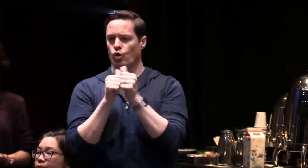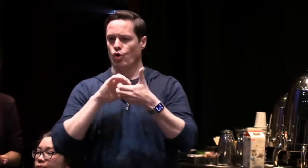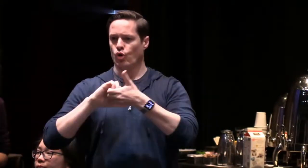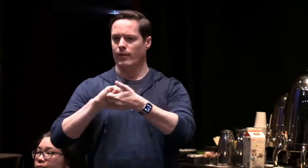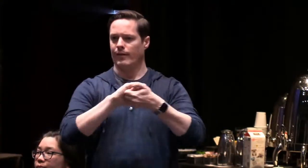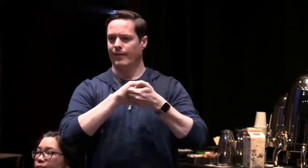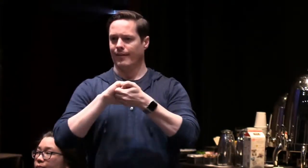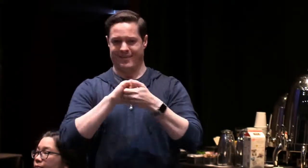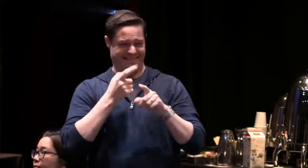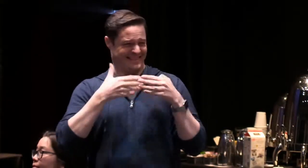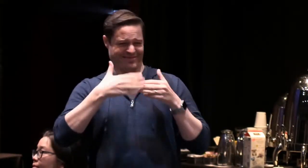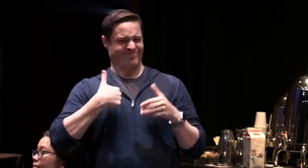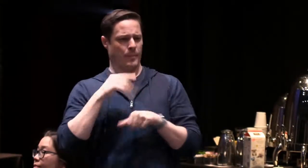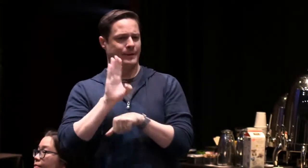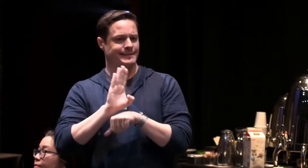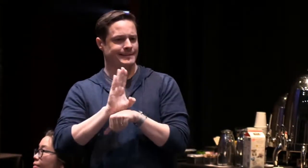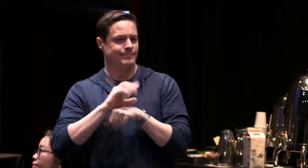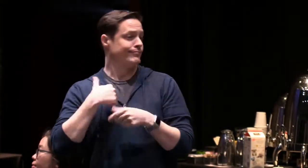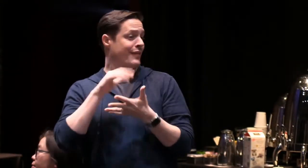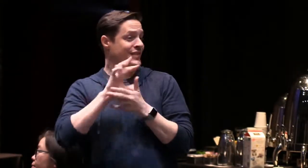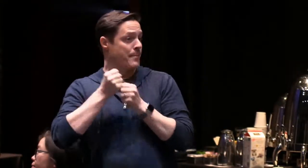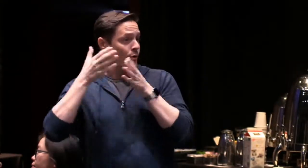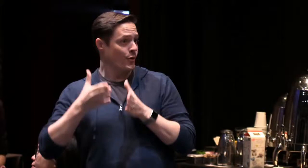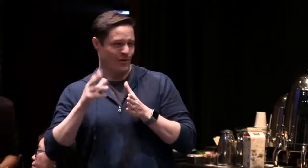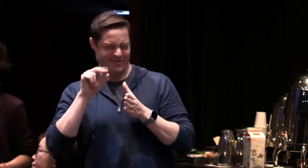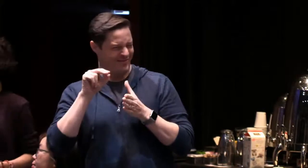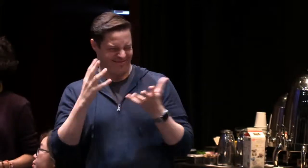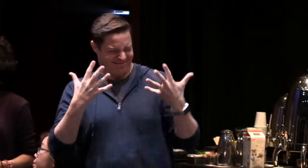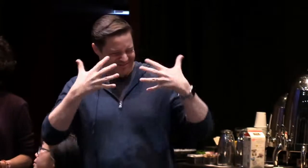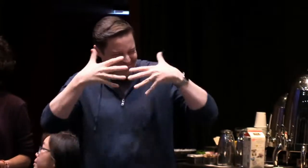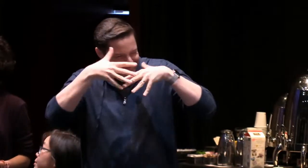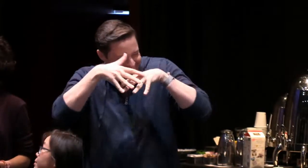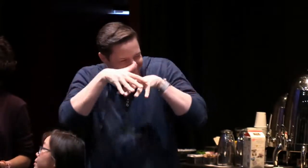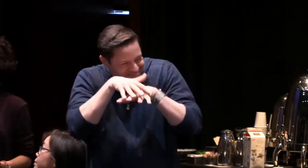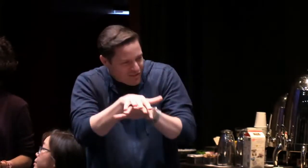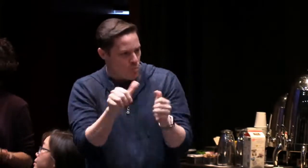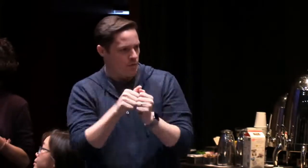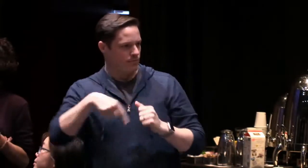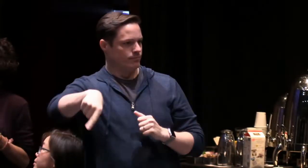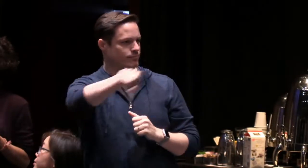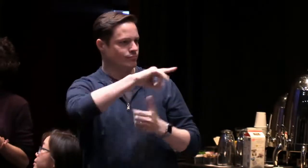it's been an honor to be part of this collaborative work. I represent a private business,